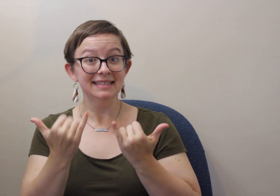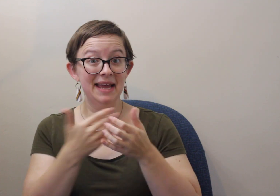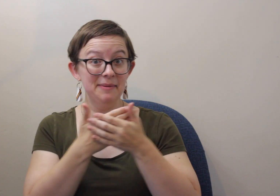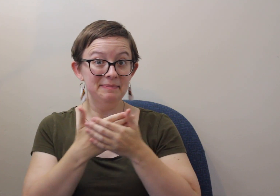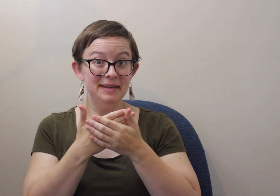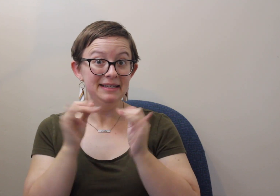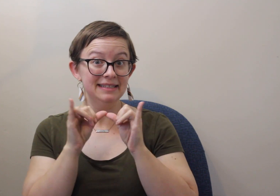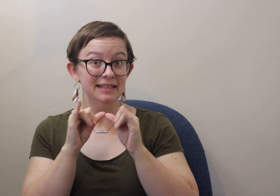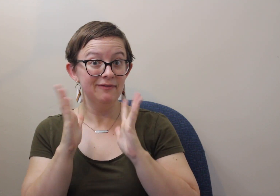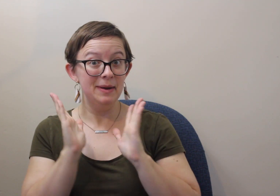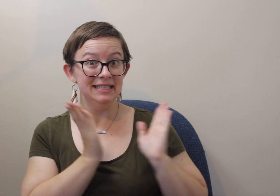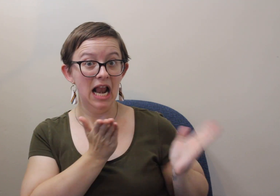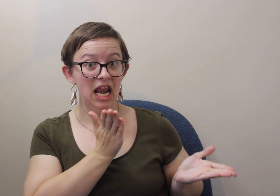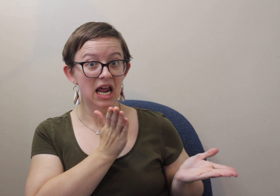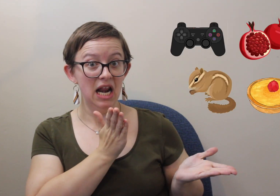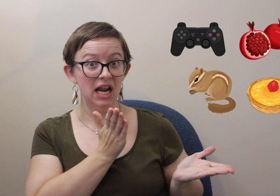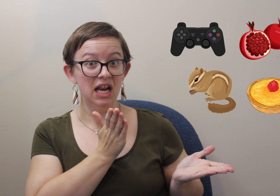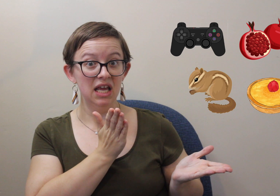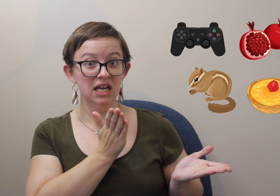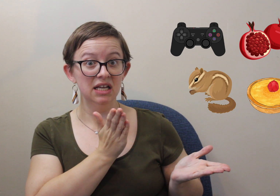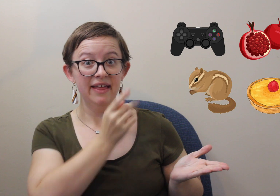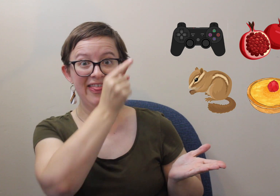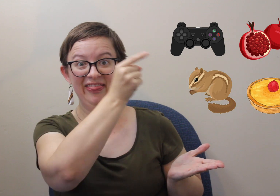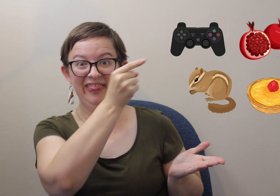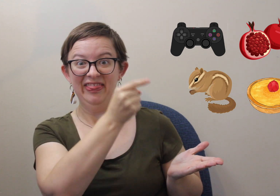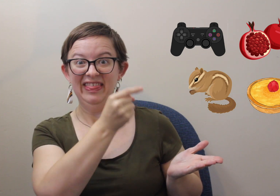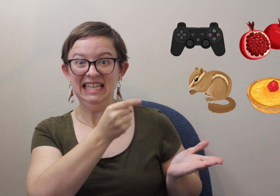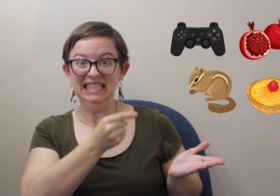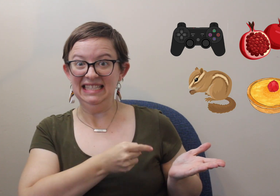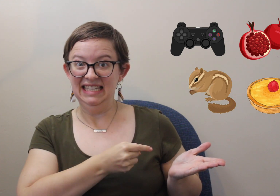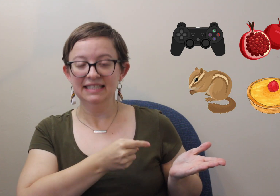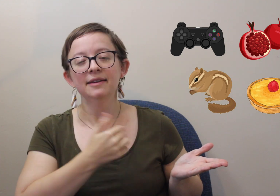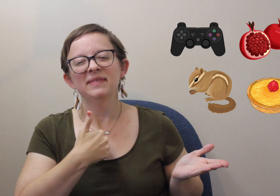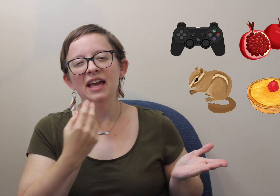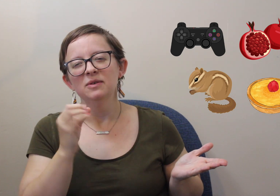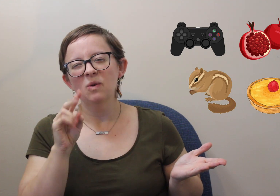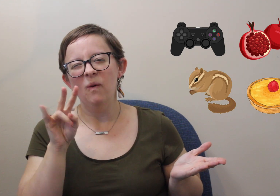Okay it says the baby is the size of these things over here.